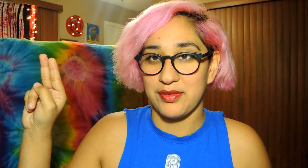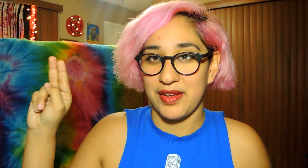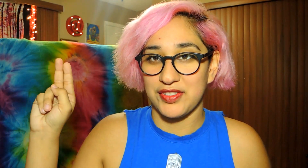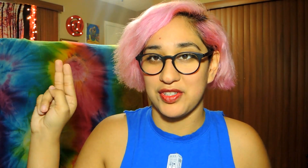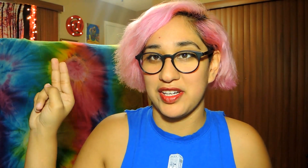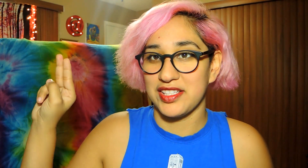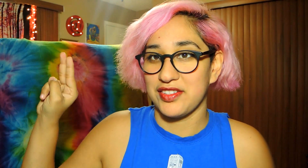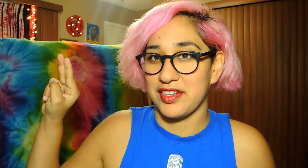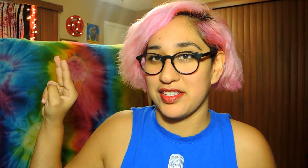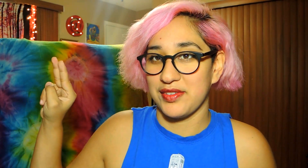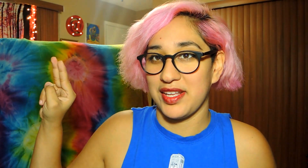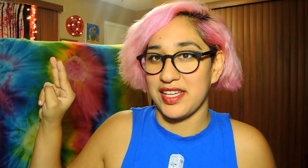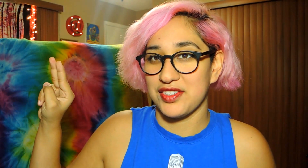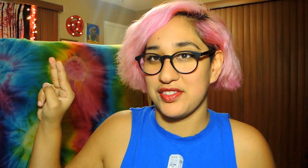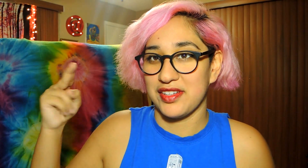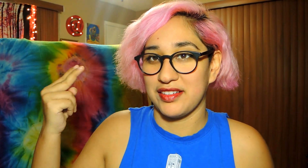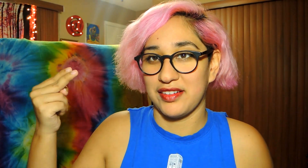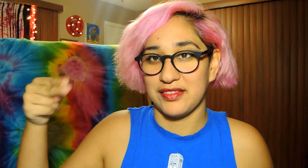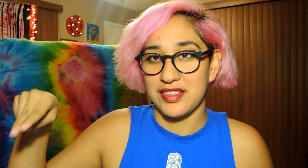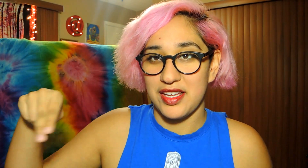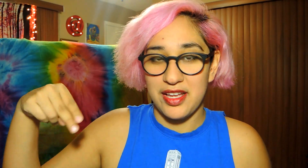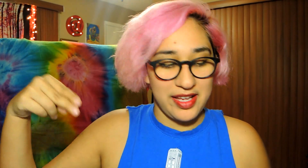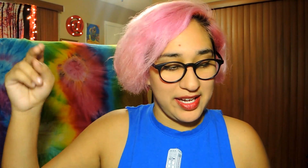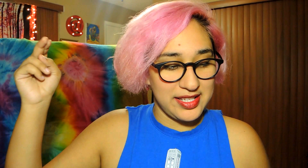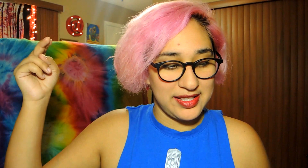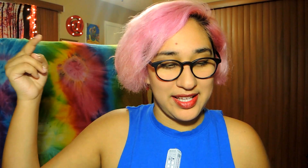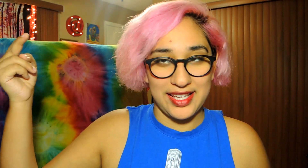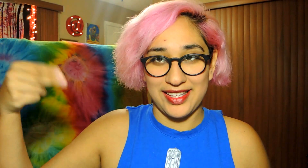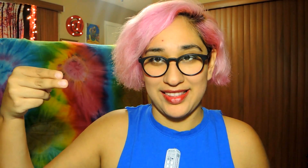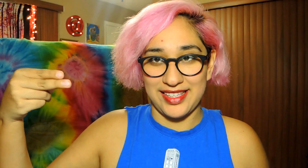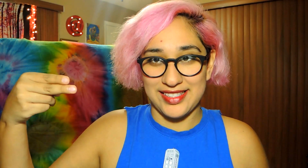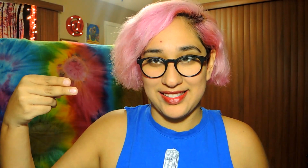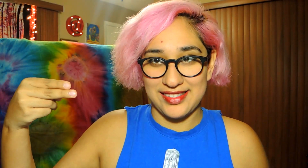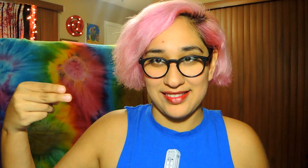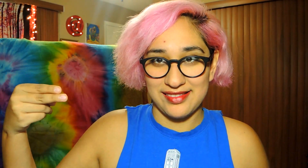how do we have to turn it to turn it into an "H"? I don't know. It is like this, you